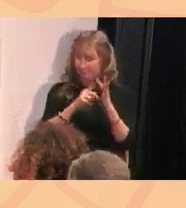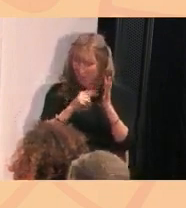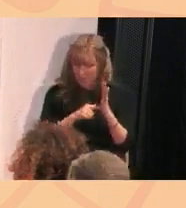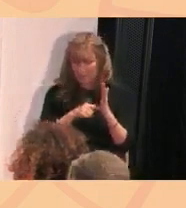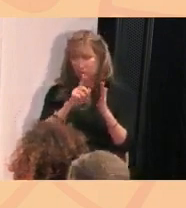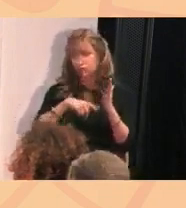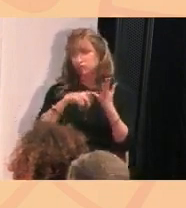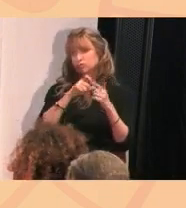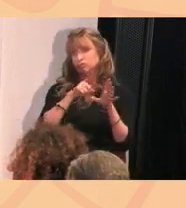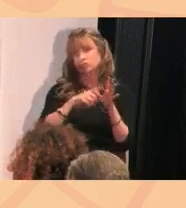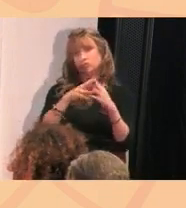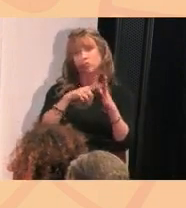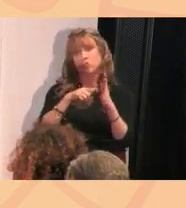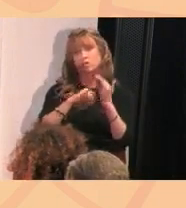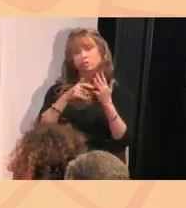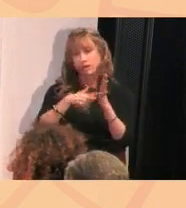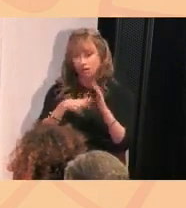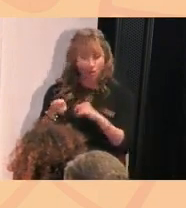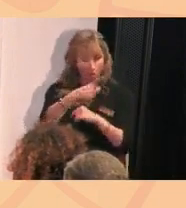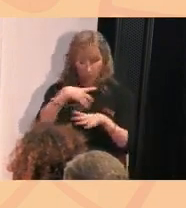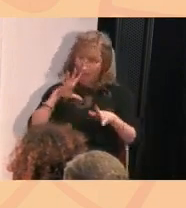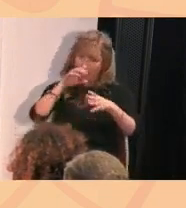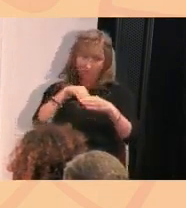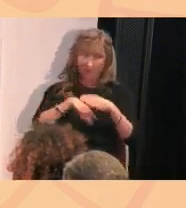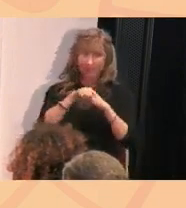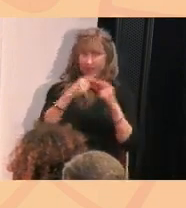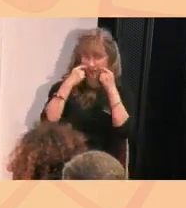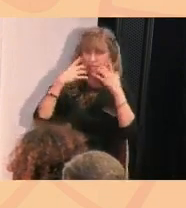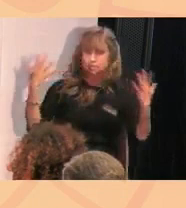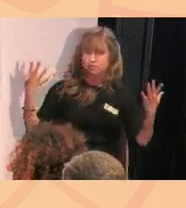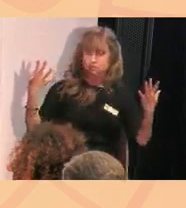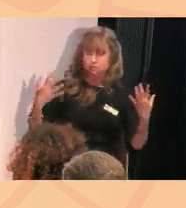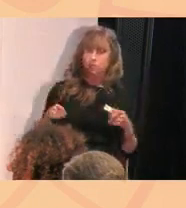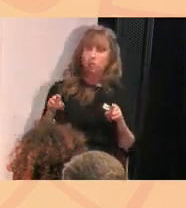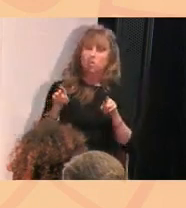Fiona was in that show. Lots of other people were in that show from the South East.